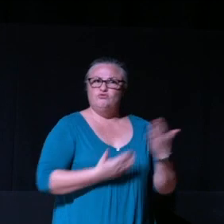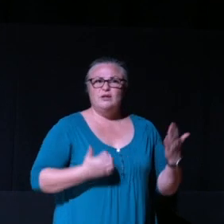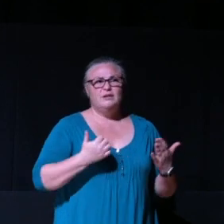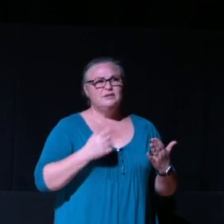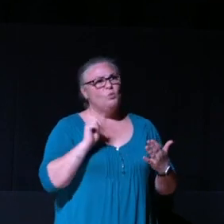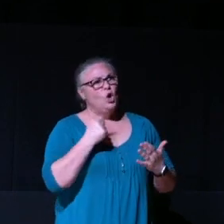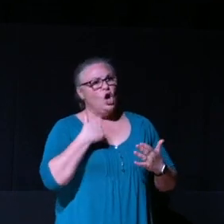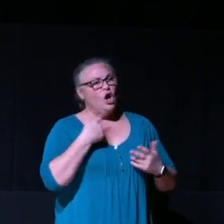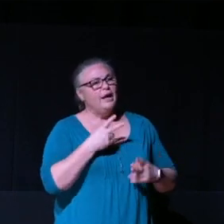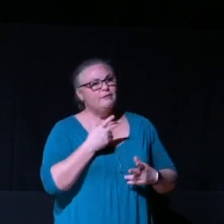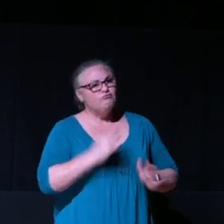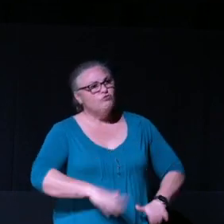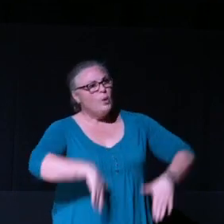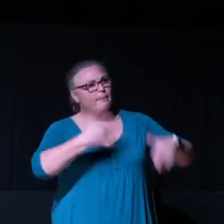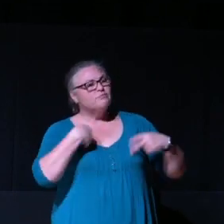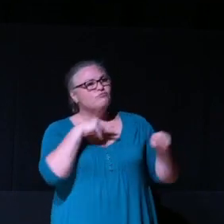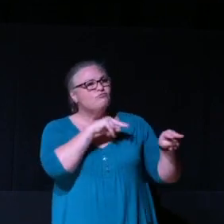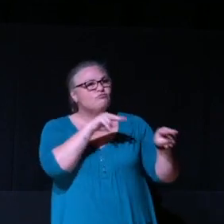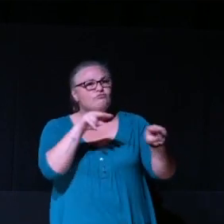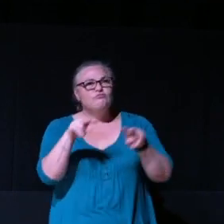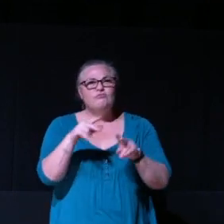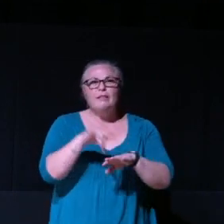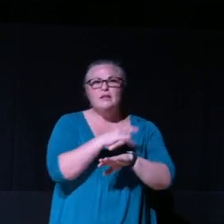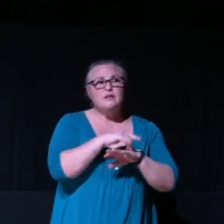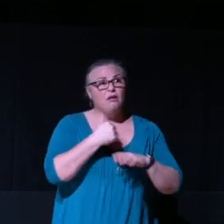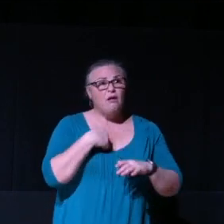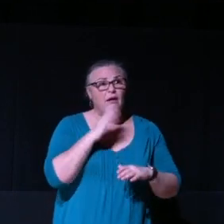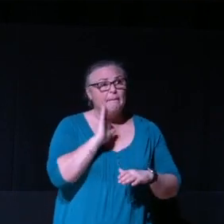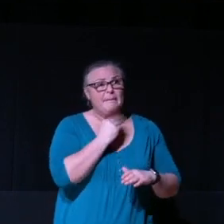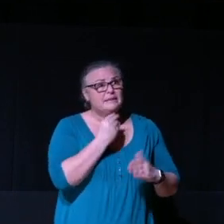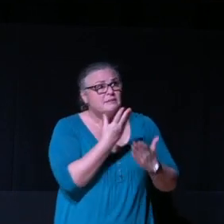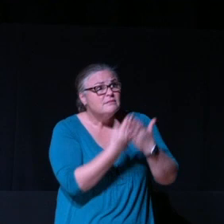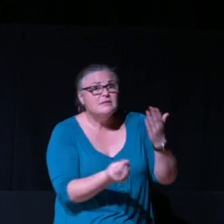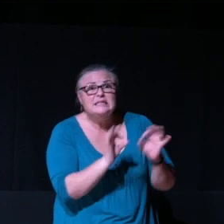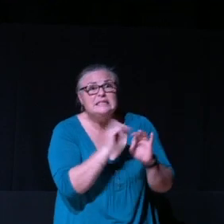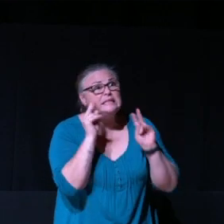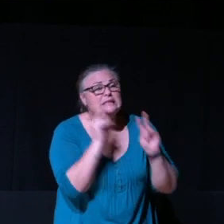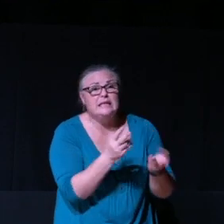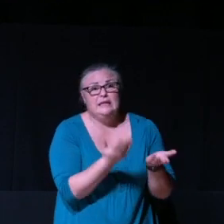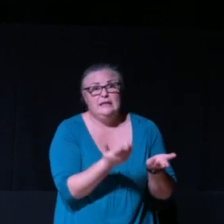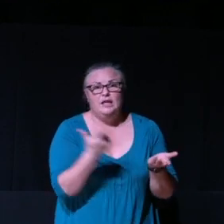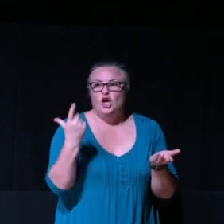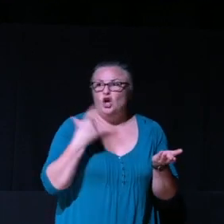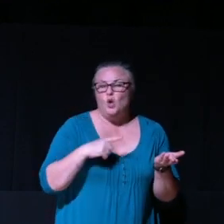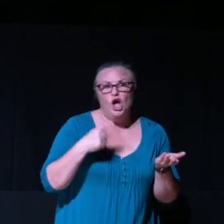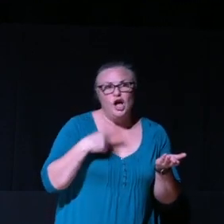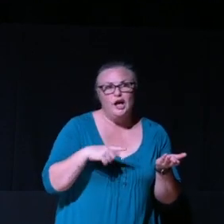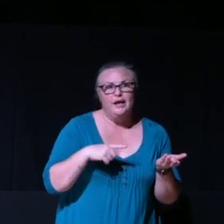And I think we're even throughout all of this cancel culture stuff, we're still missing the point, which is we're not hearing the stuff we want to hear.